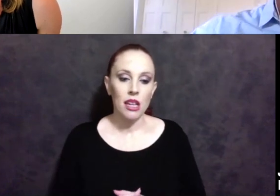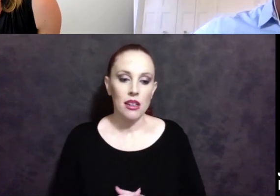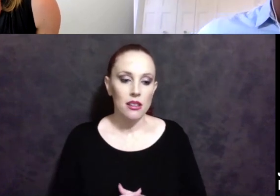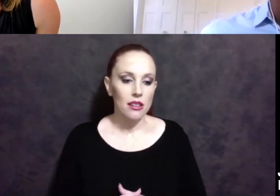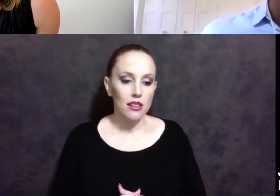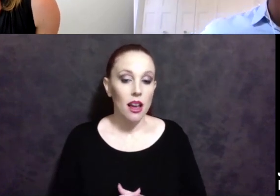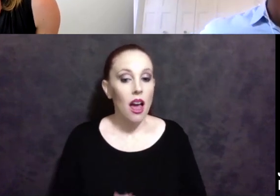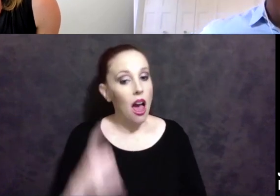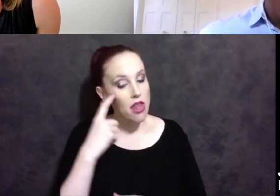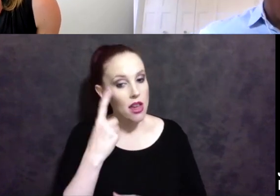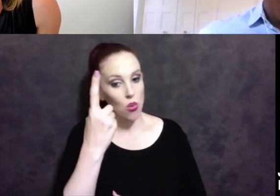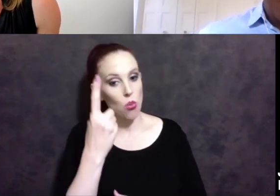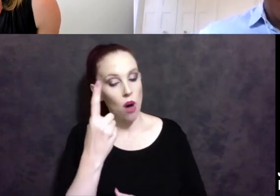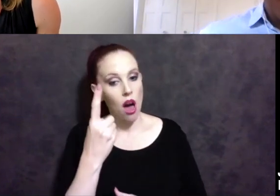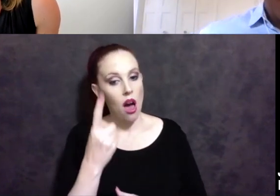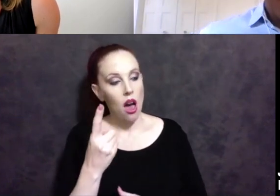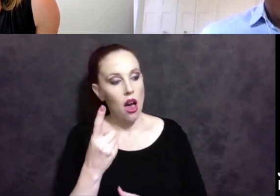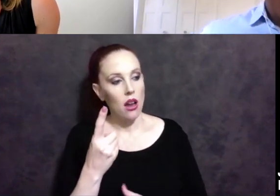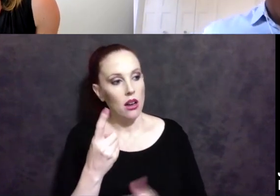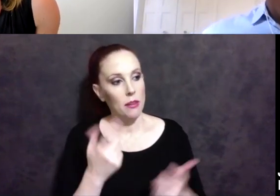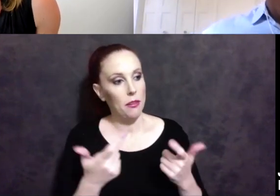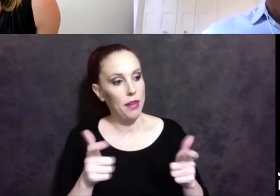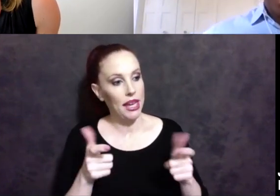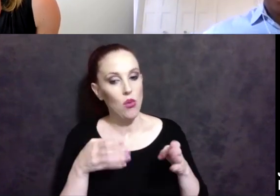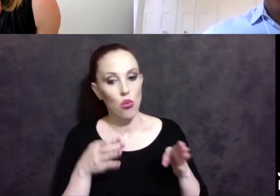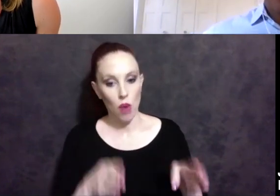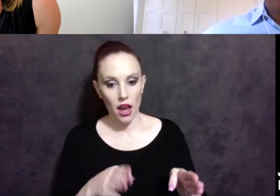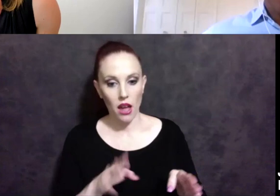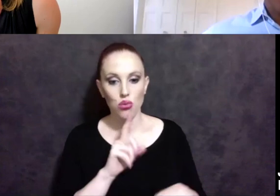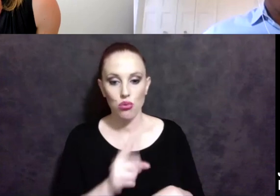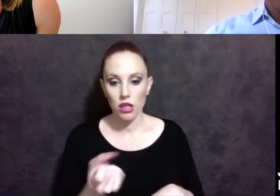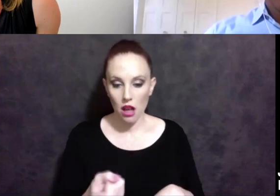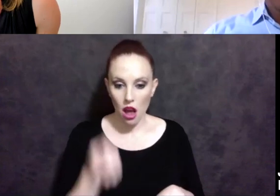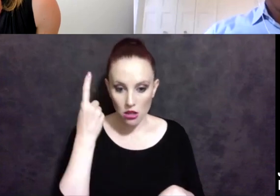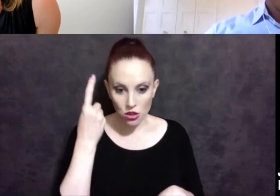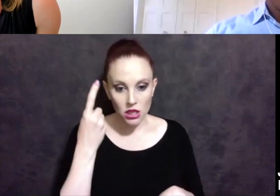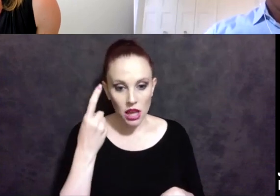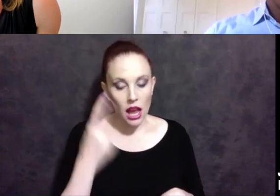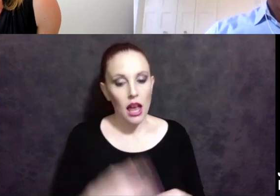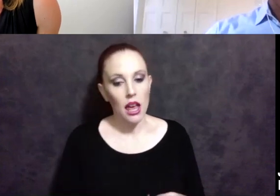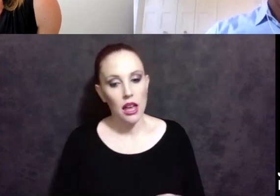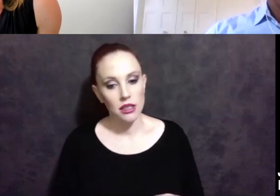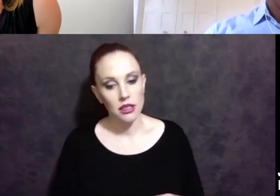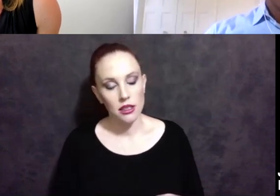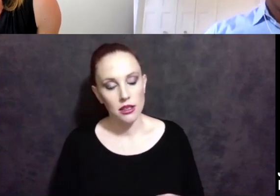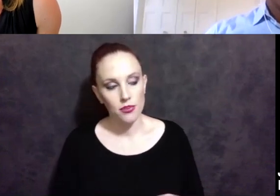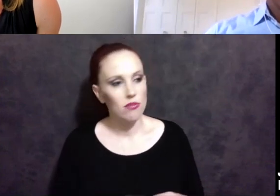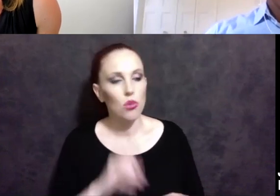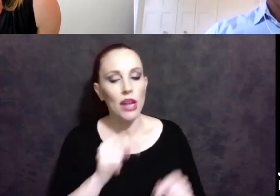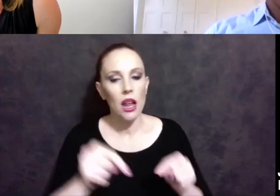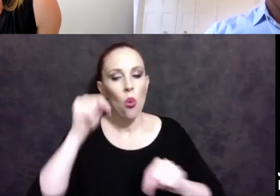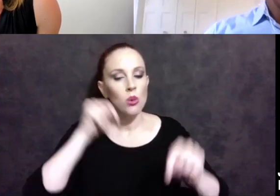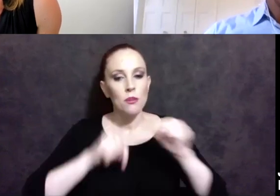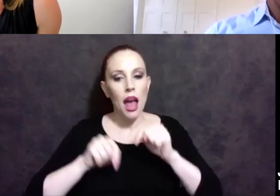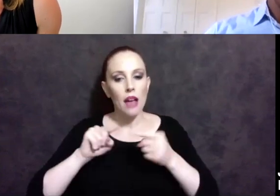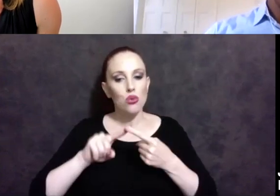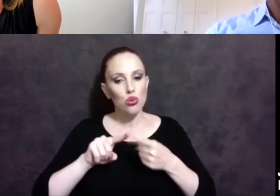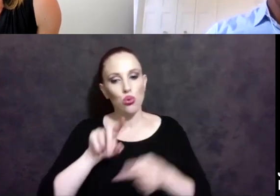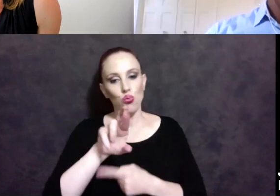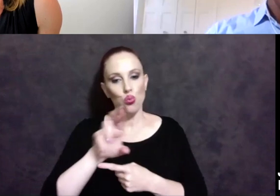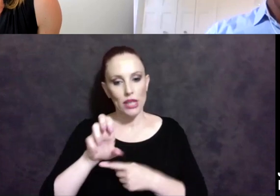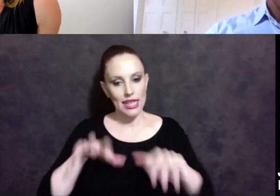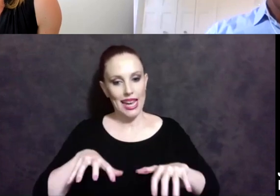one of the main ways to understand trauma it goes back to really reclaiming your body